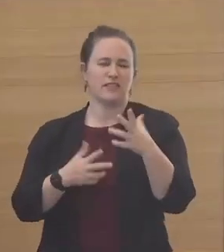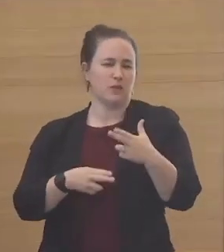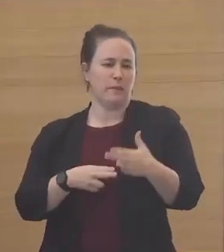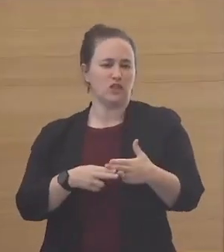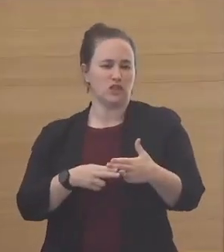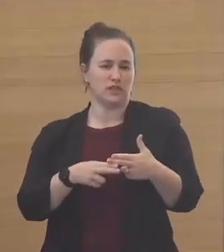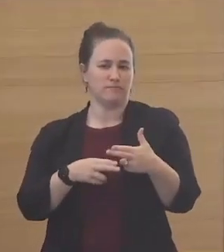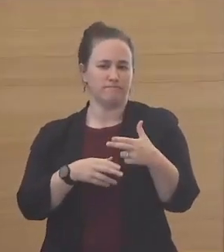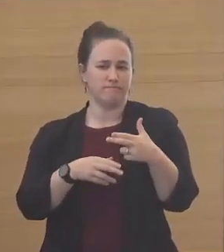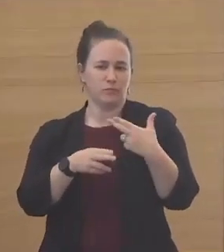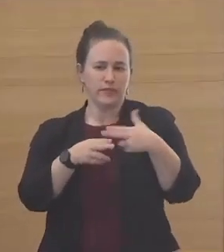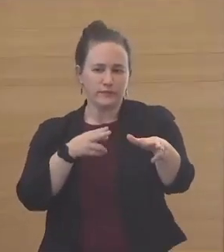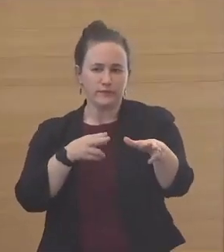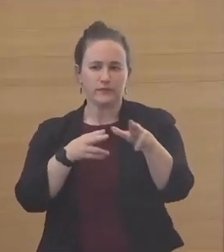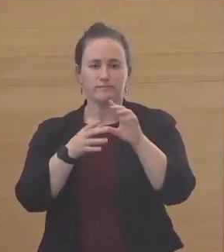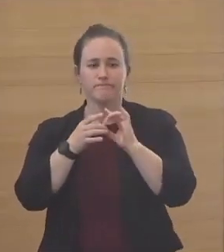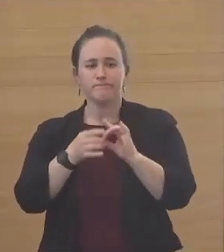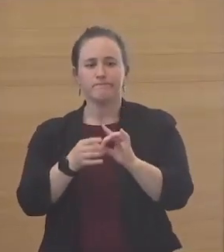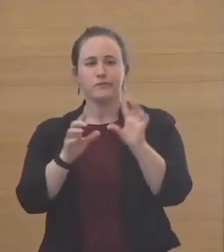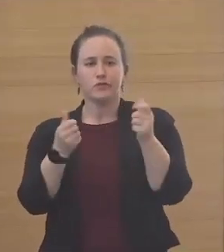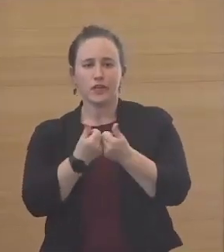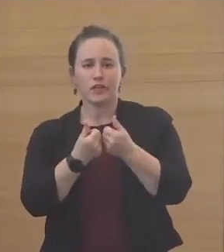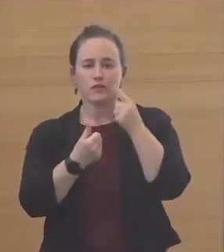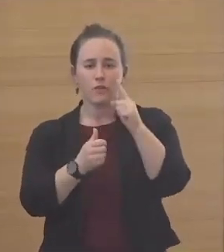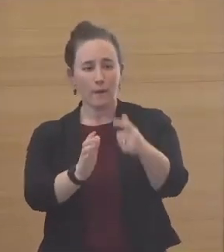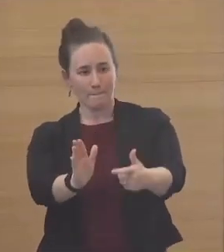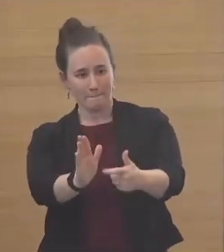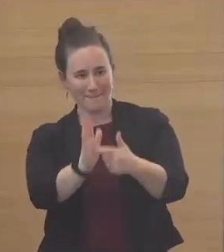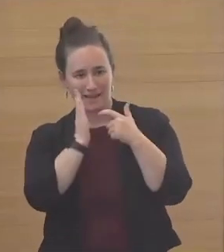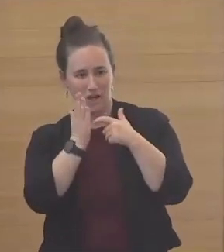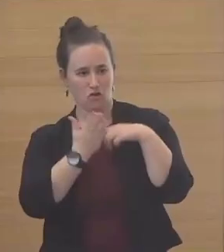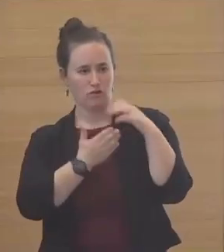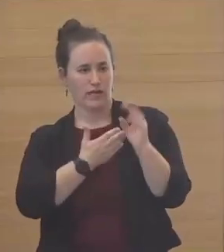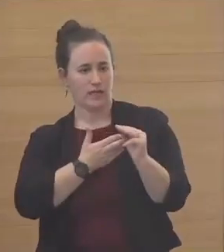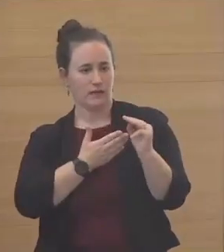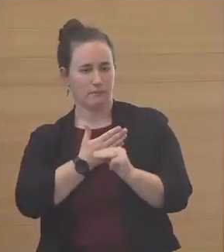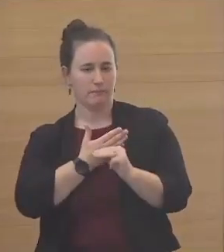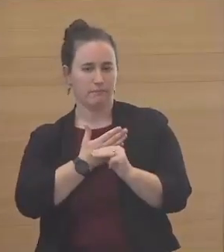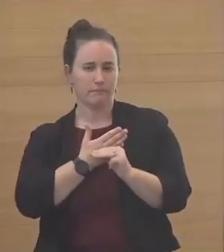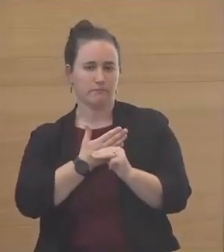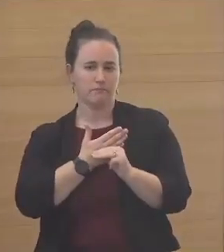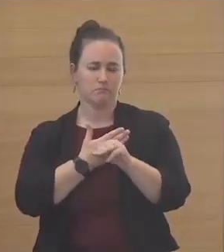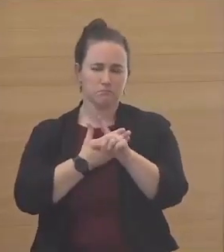with a challenge with mandating curriculum. Are there any other challenges